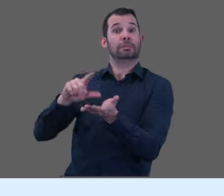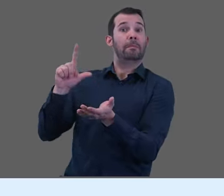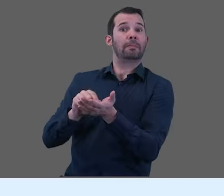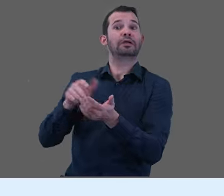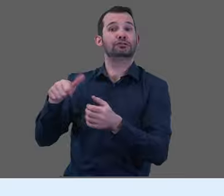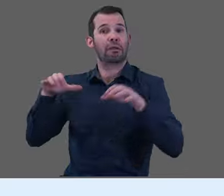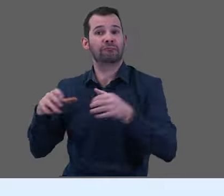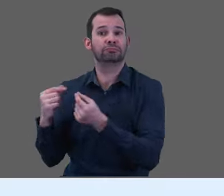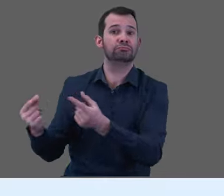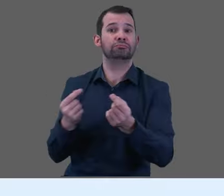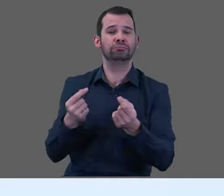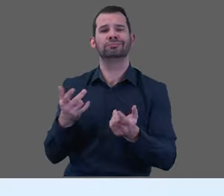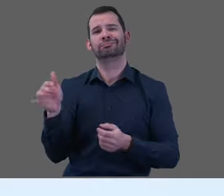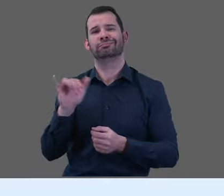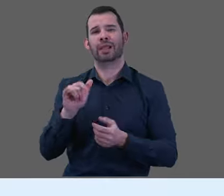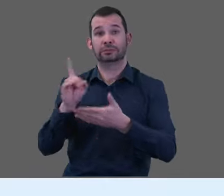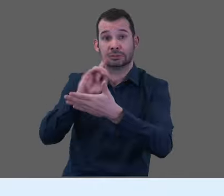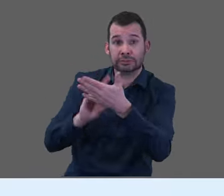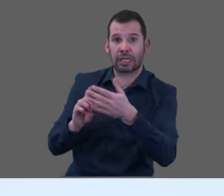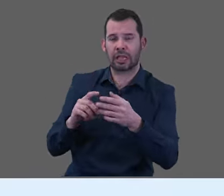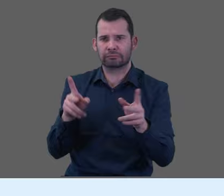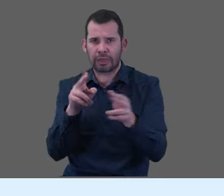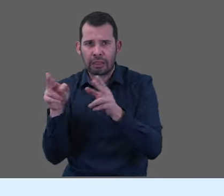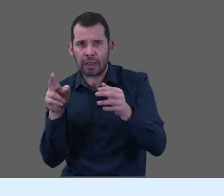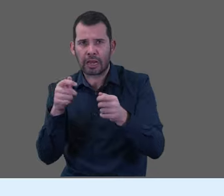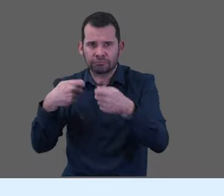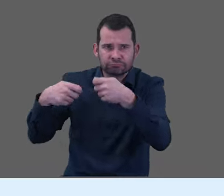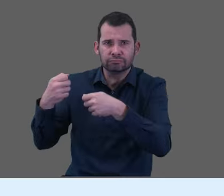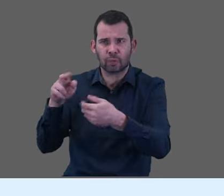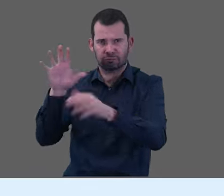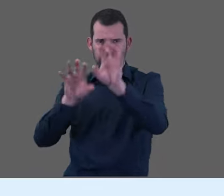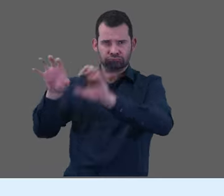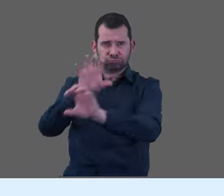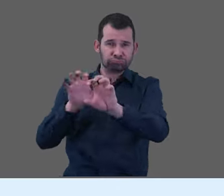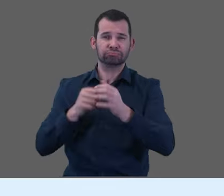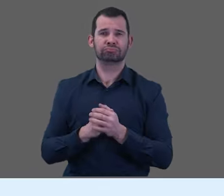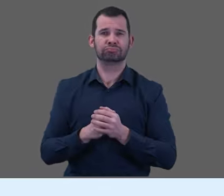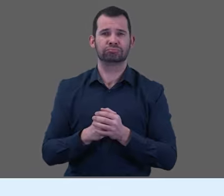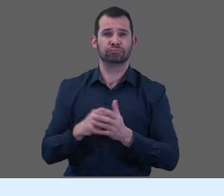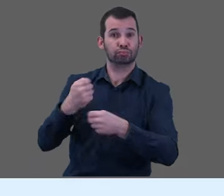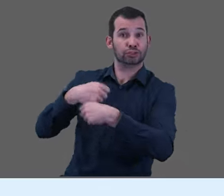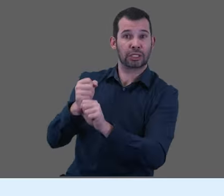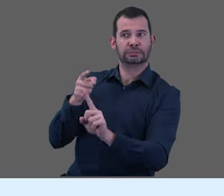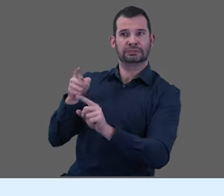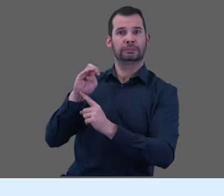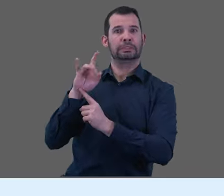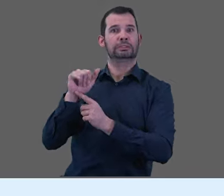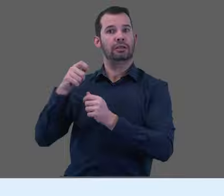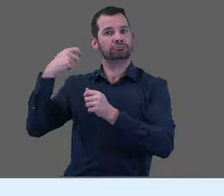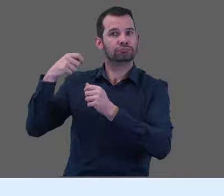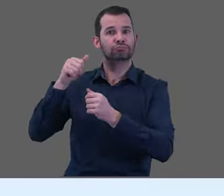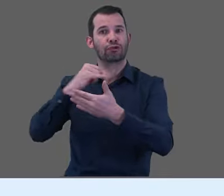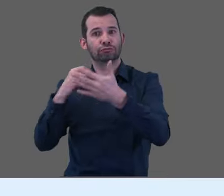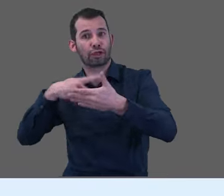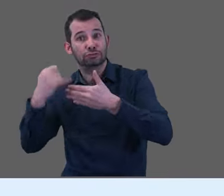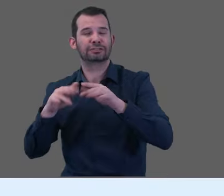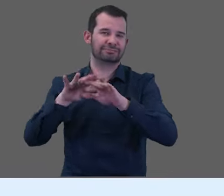pre-publication activities such as design, editing or layout, production of media arts projects, etc.